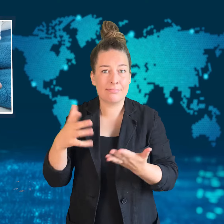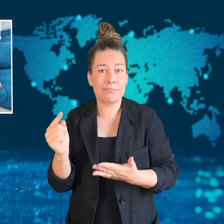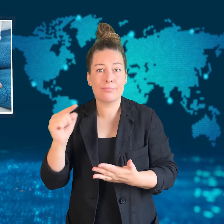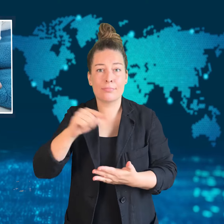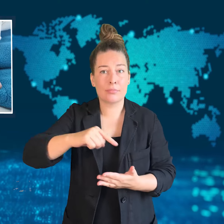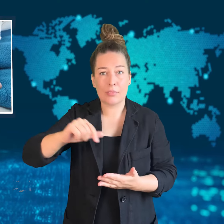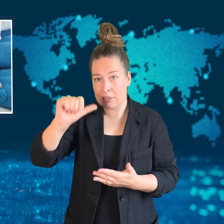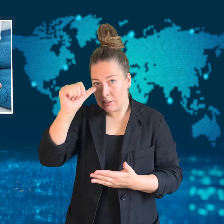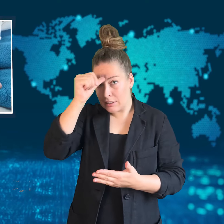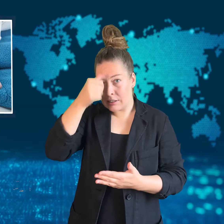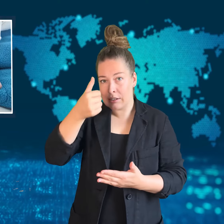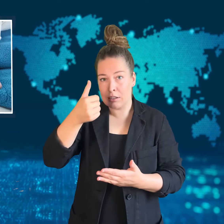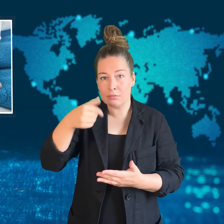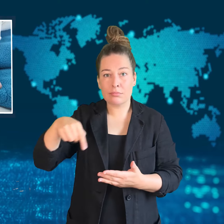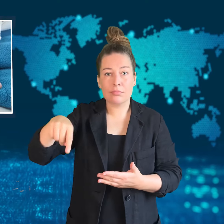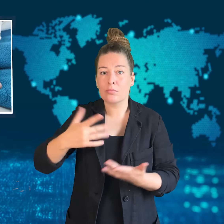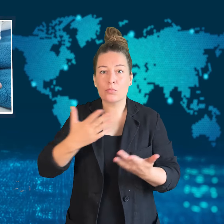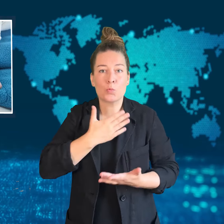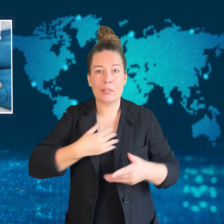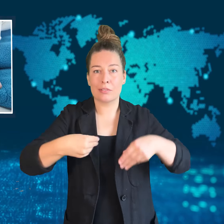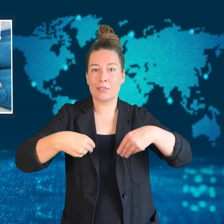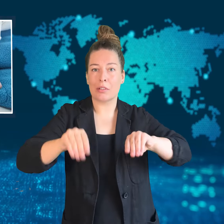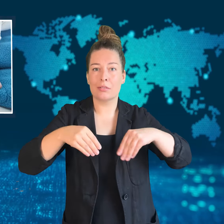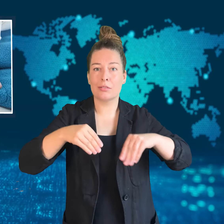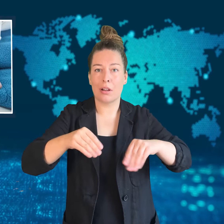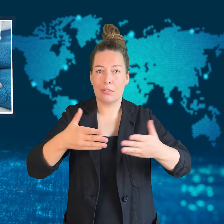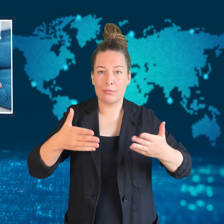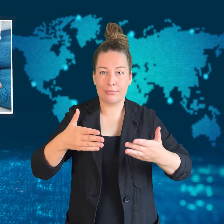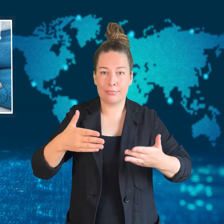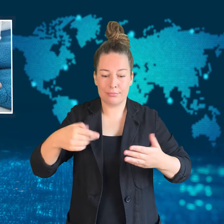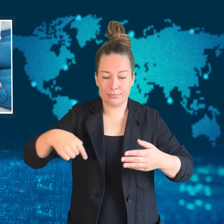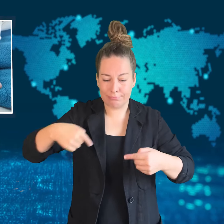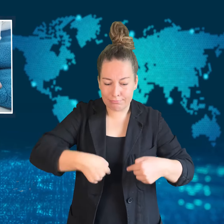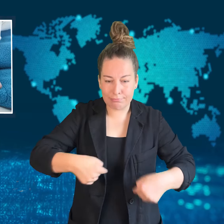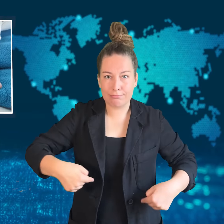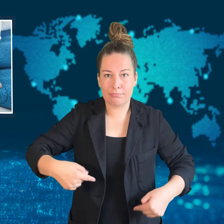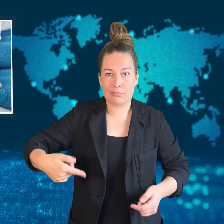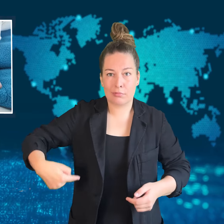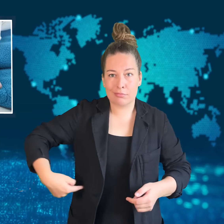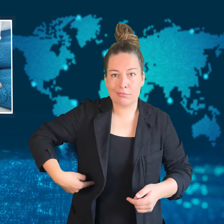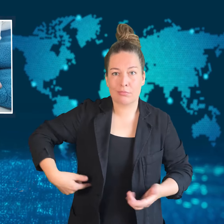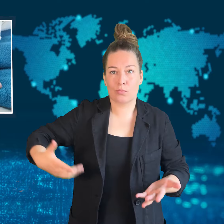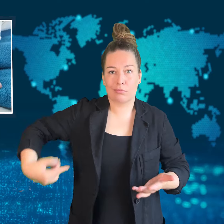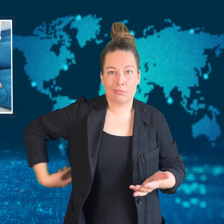traveling to India to sell their organs.